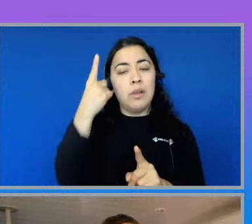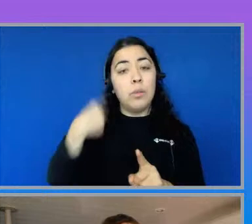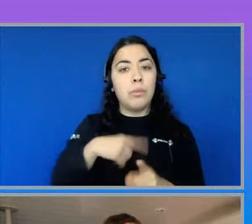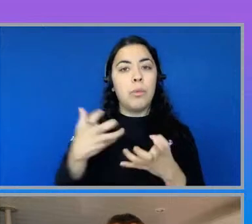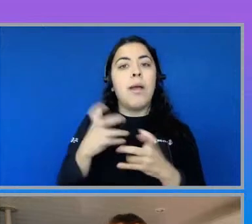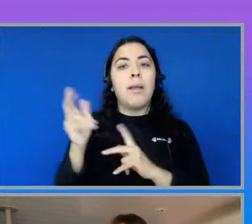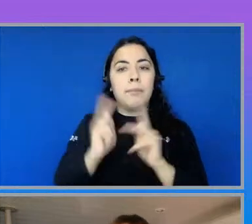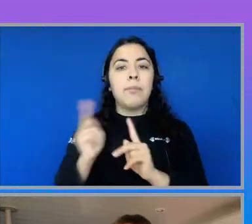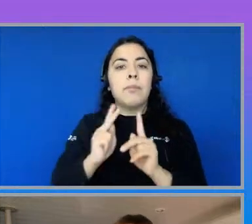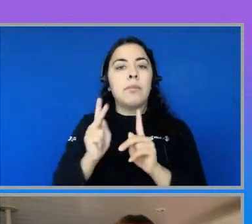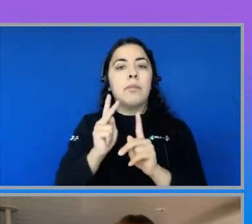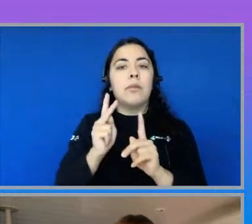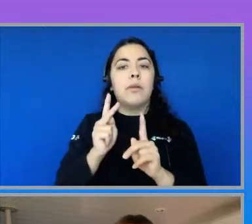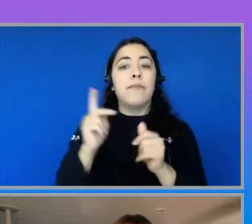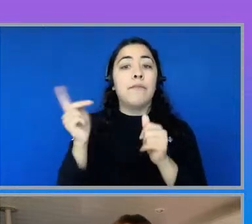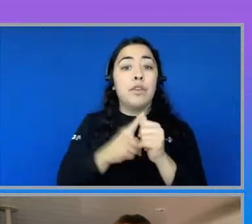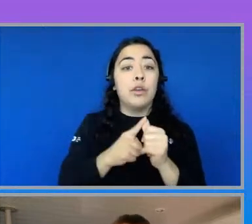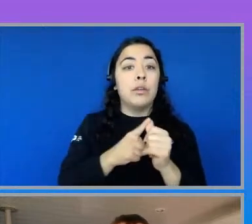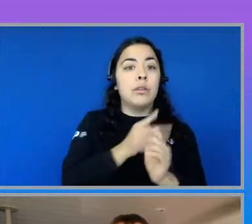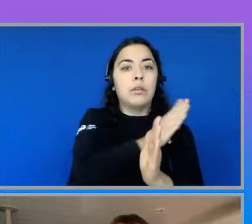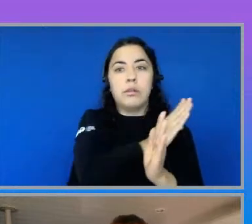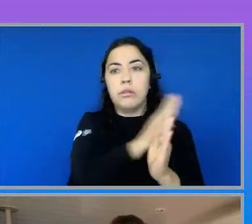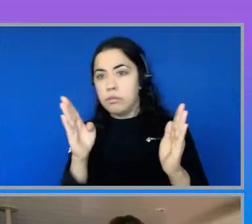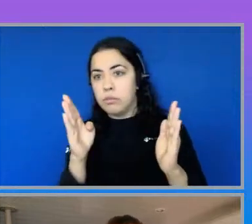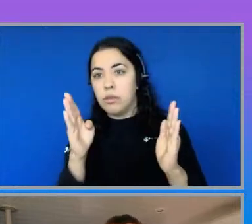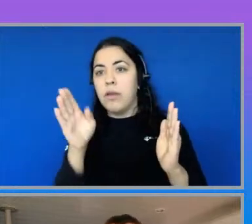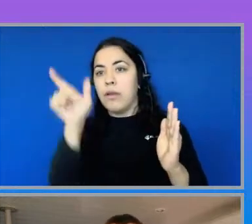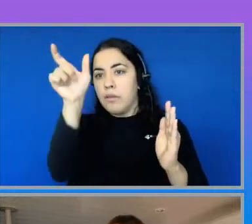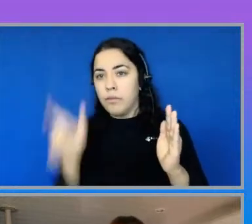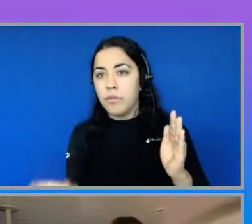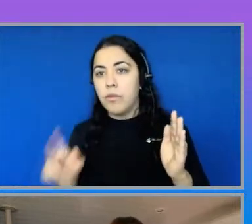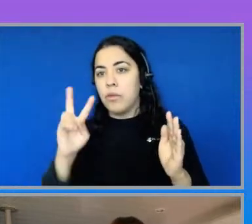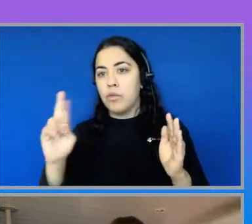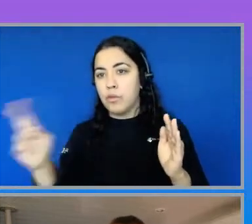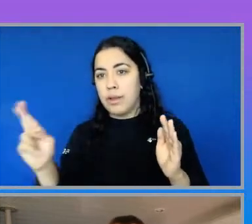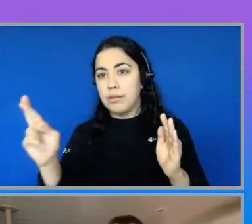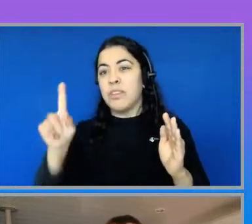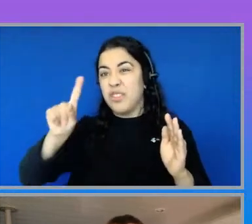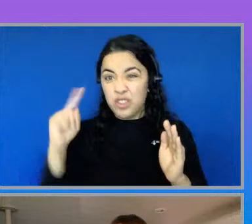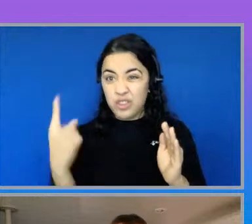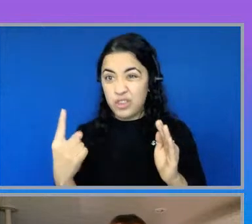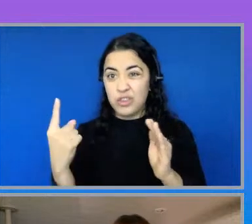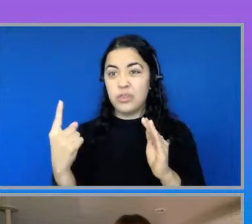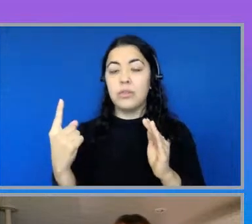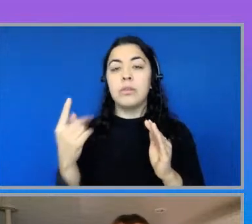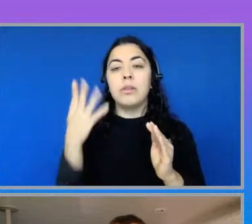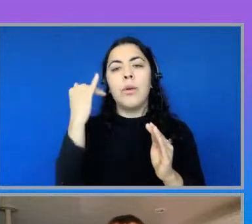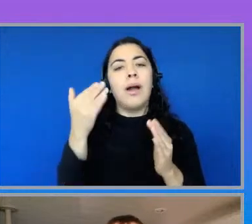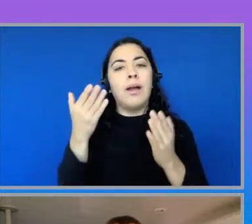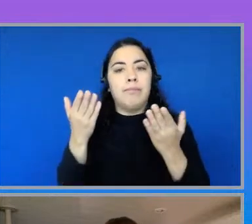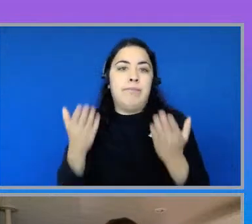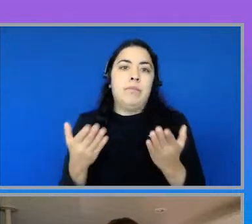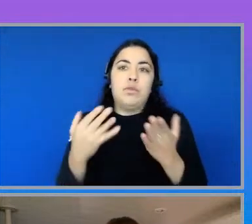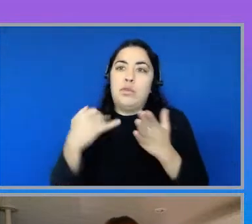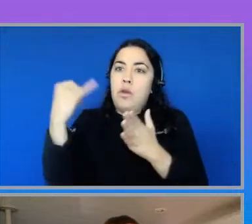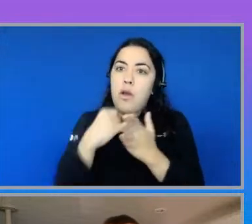go to that. The far right panel first, because in this demo it's